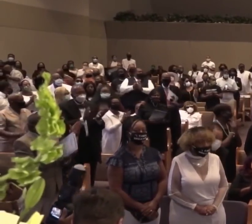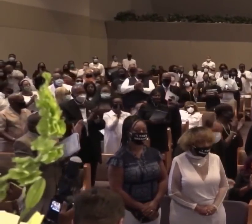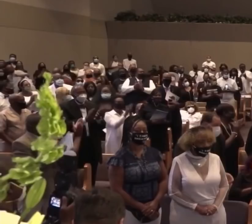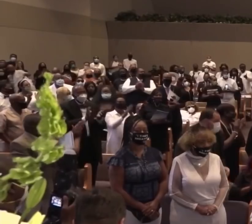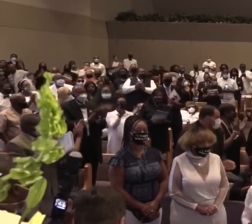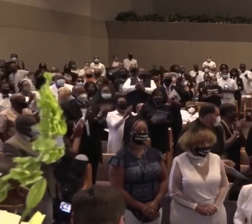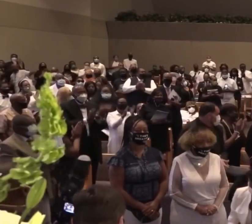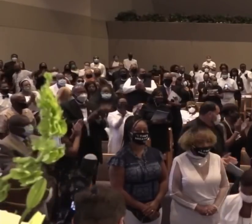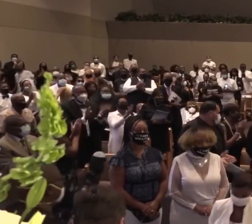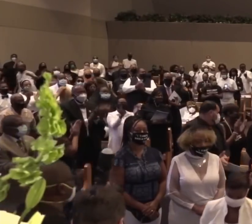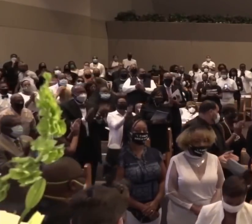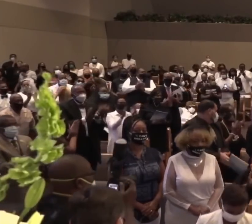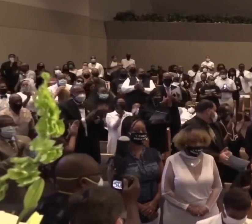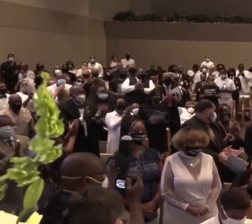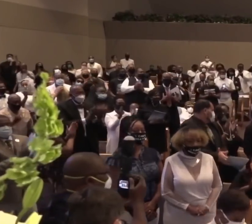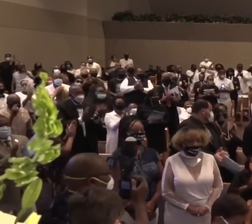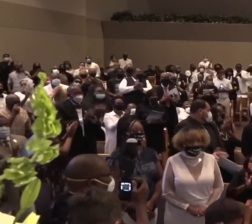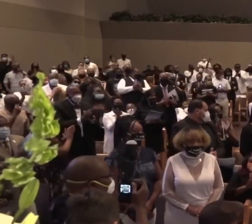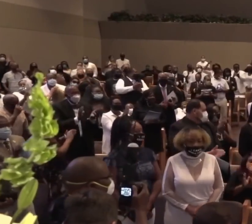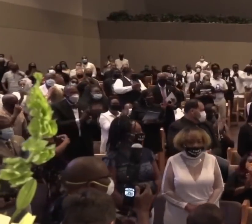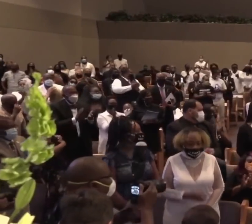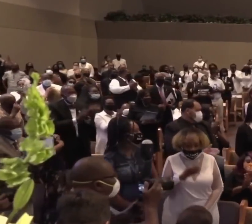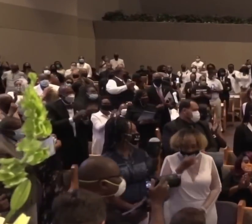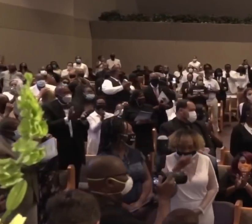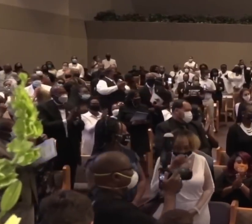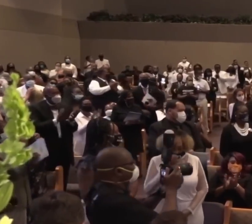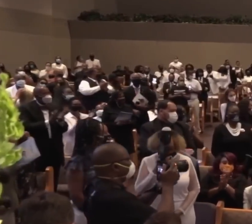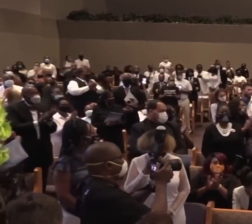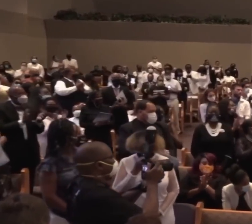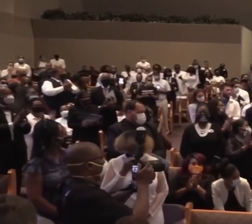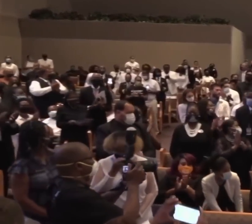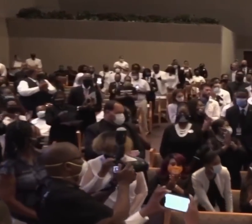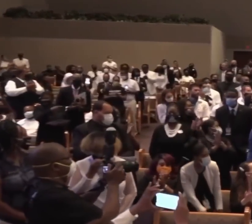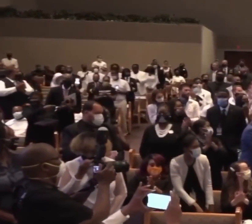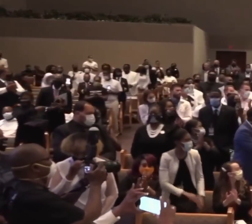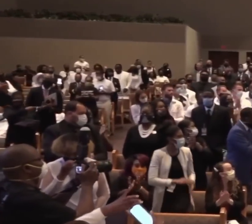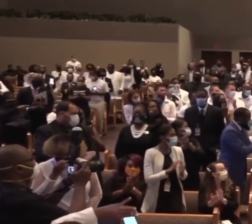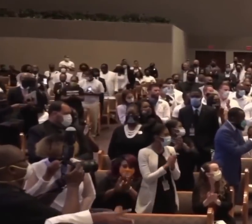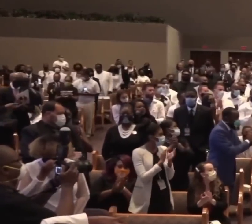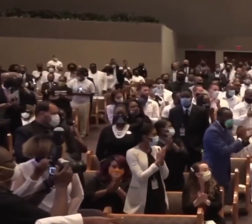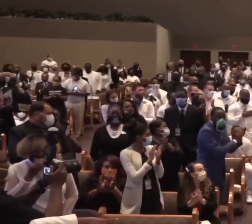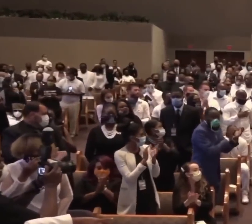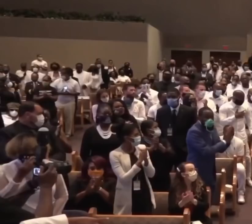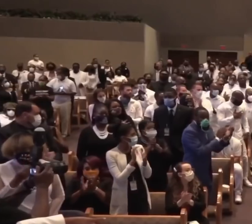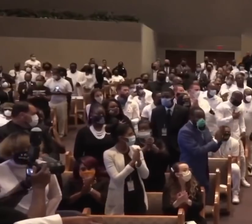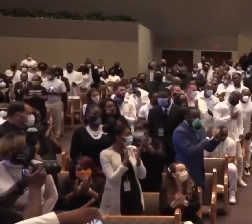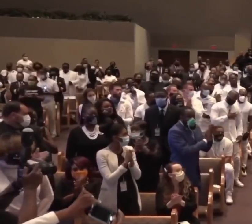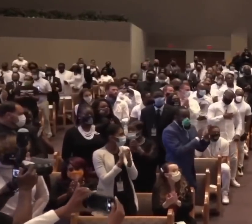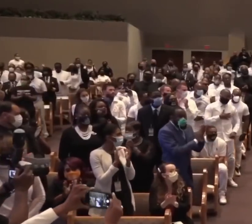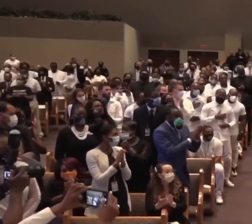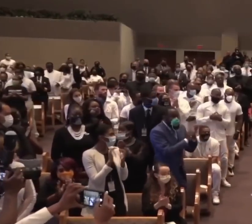MISSOURI, WILL YOU STAND. THE FATHER OF AHMED AUBREY, WILL THE FATHER OF AHMED AUBREY, WILL